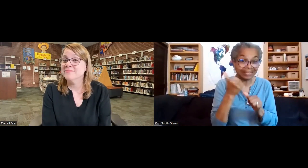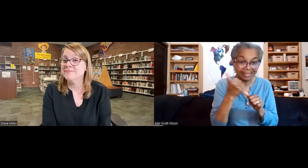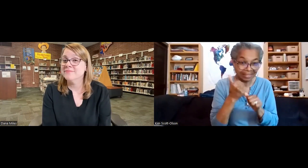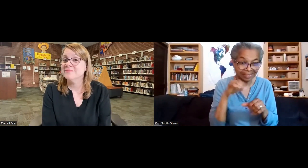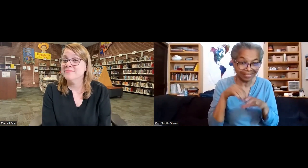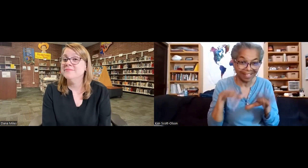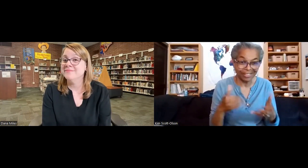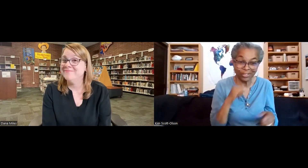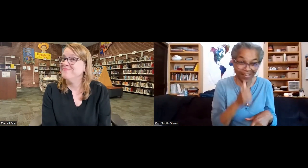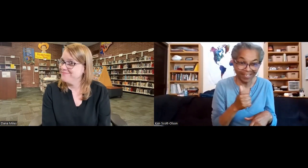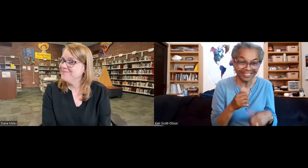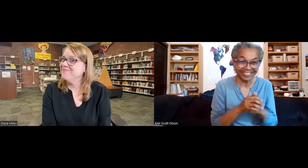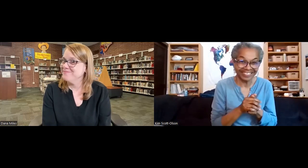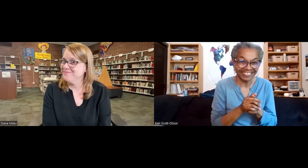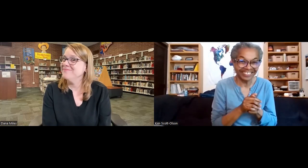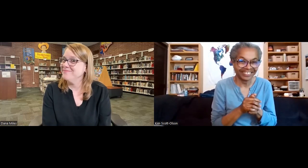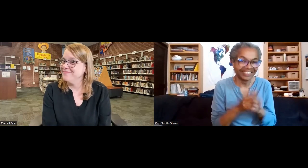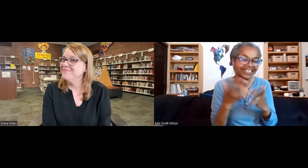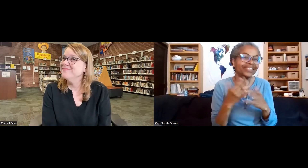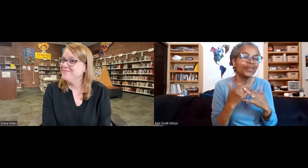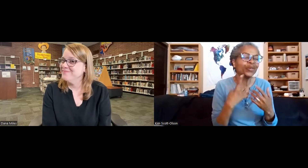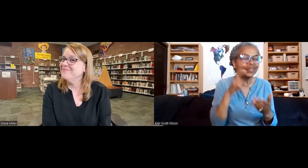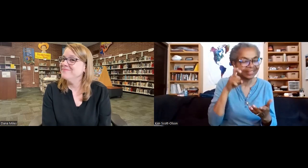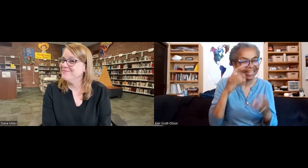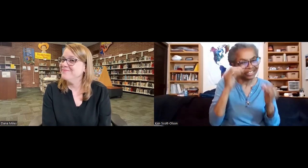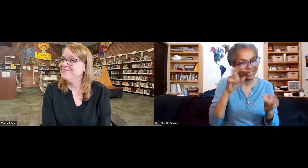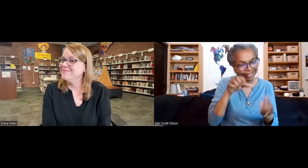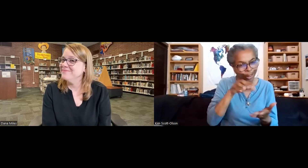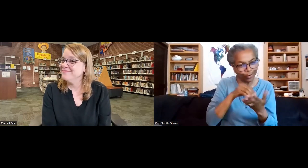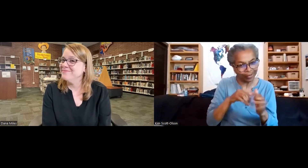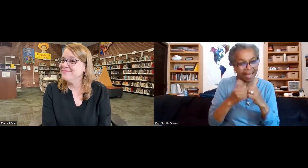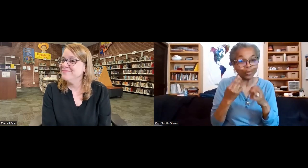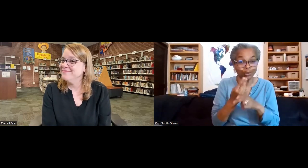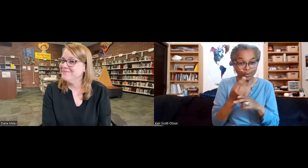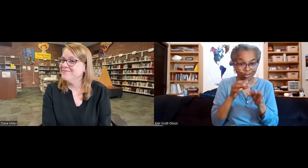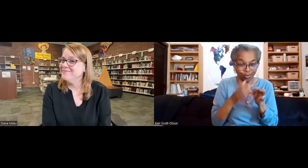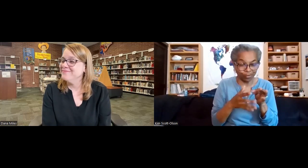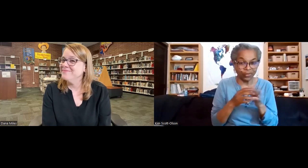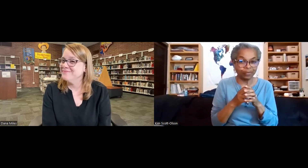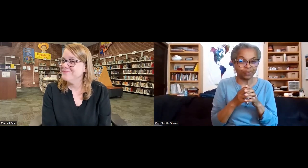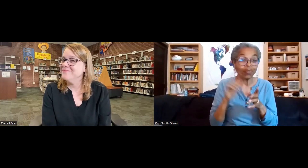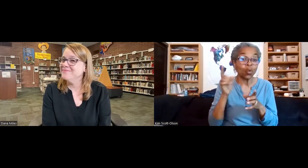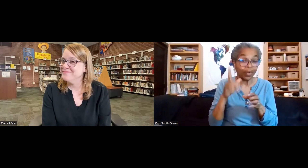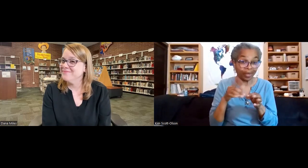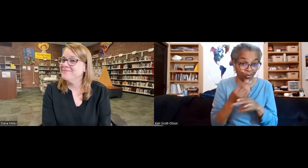They’re not classroom aides either. Teachers should learn how to use interpreters,